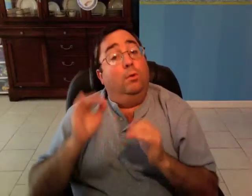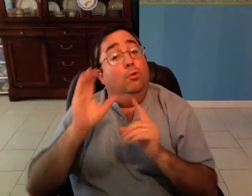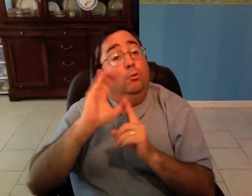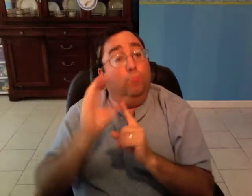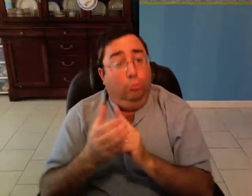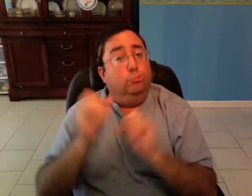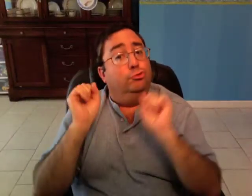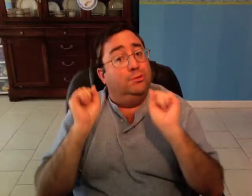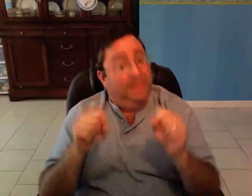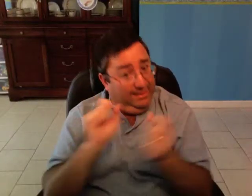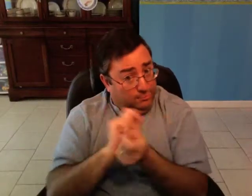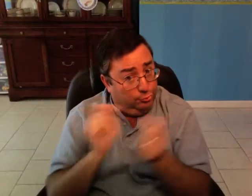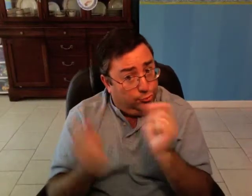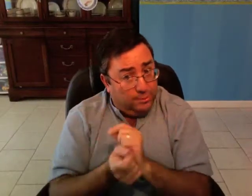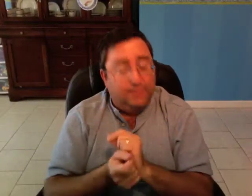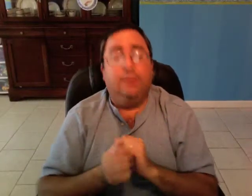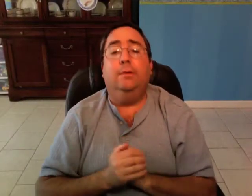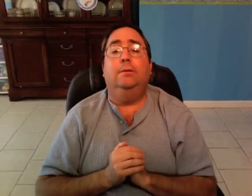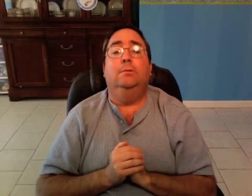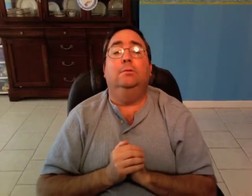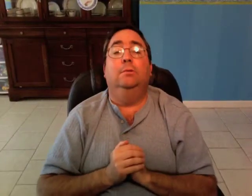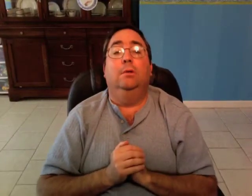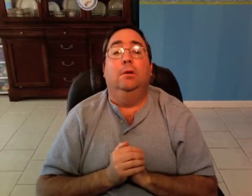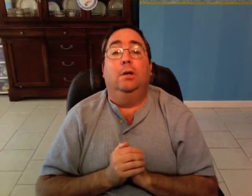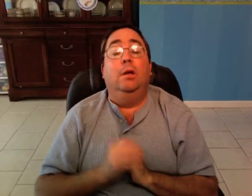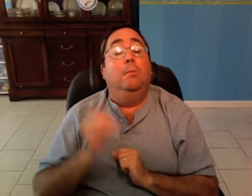Cultures CAN change.